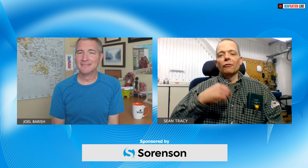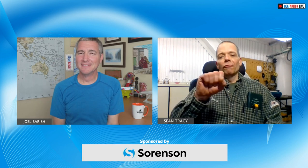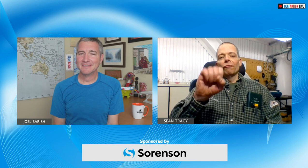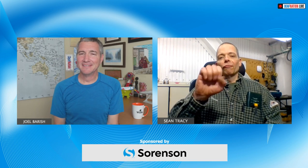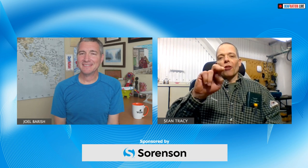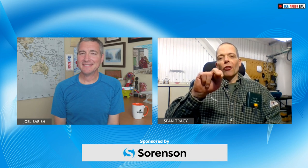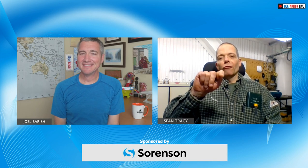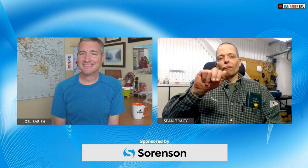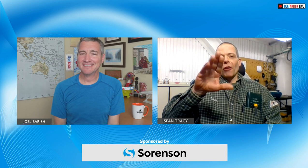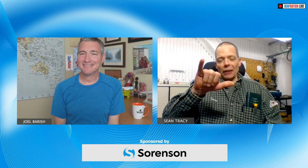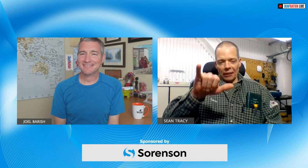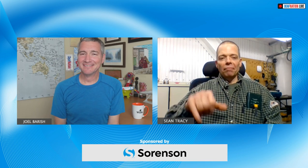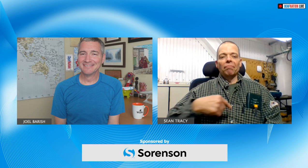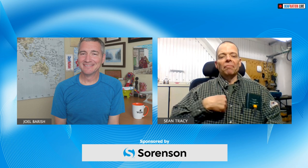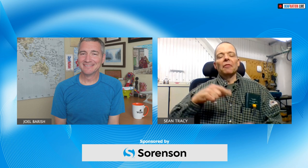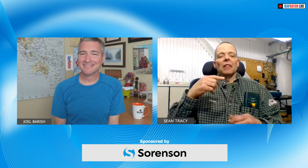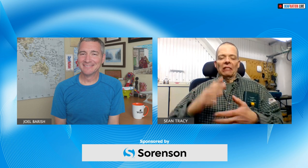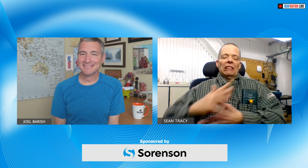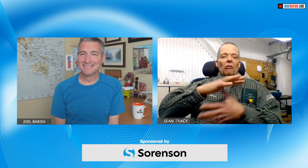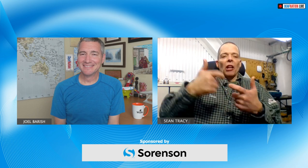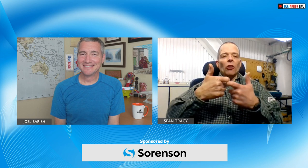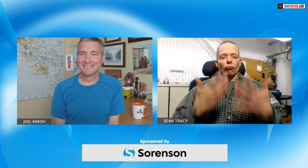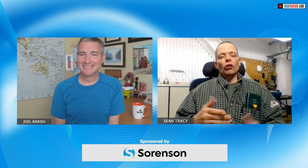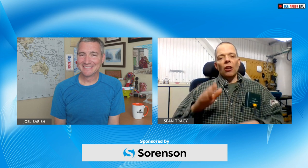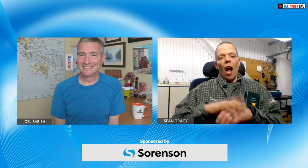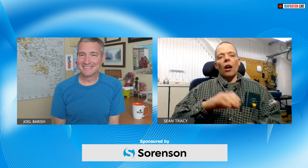My name is Sean Tracy and I am a senior electrician on